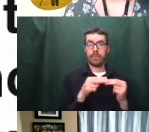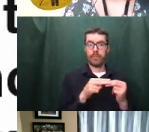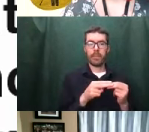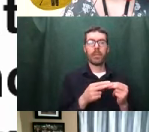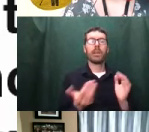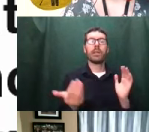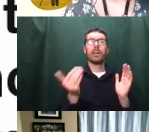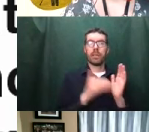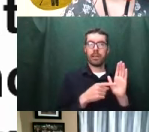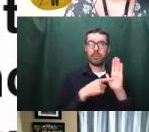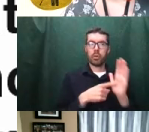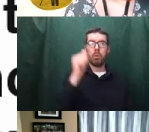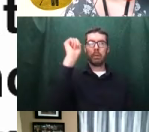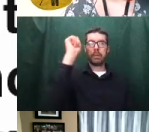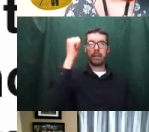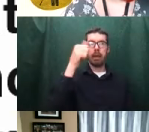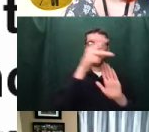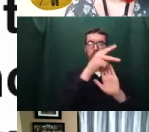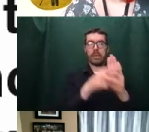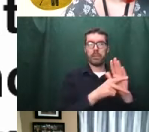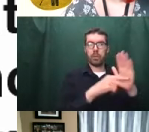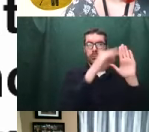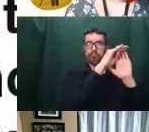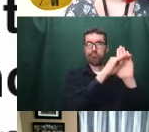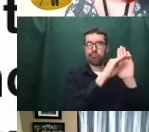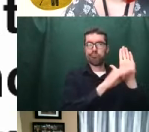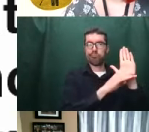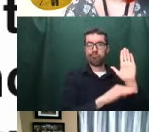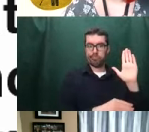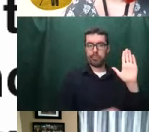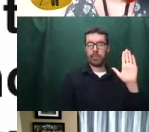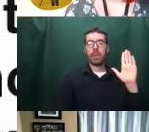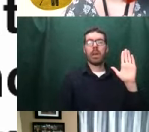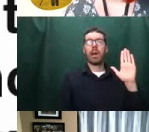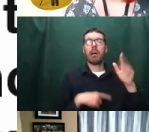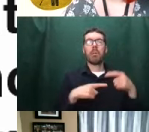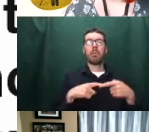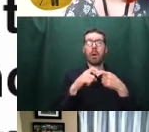of these ten principles of disability. And I'm gonna pause for a moment and talk a little